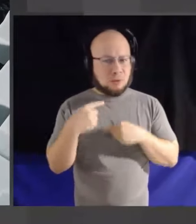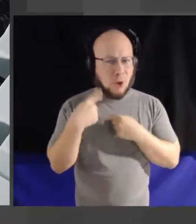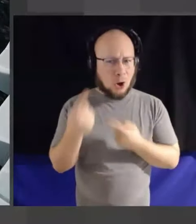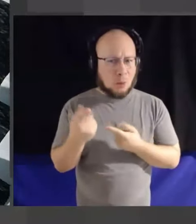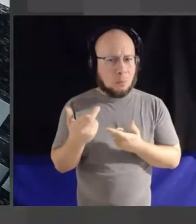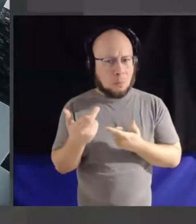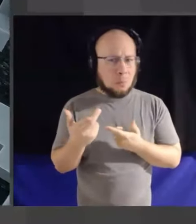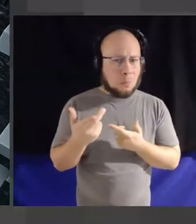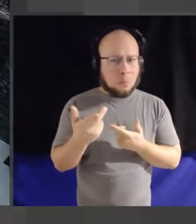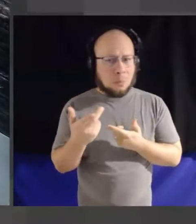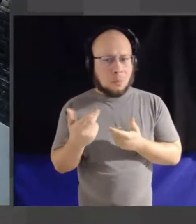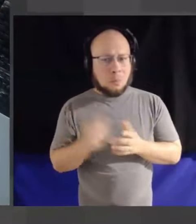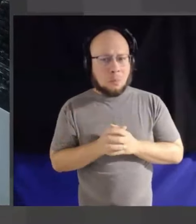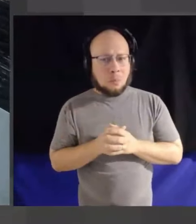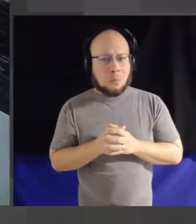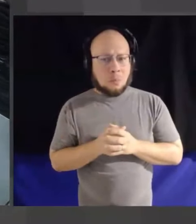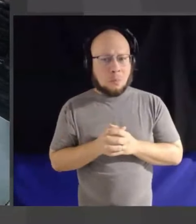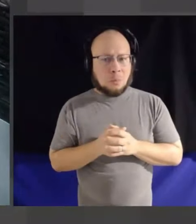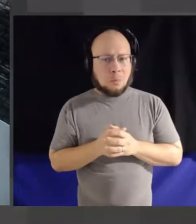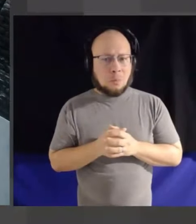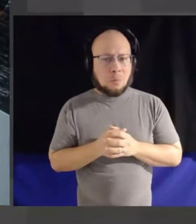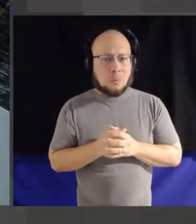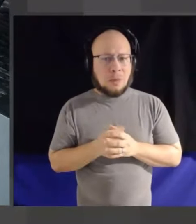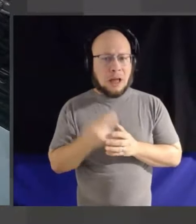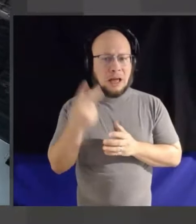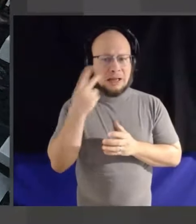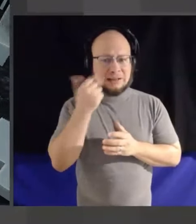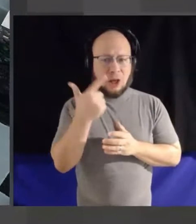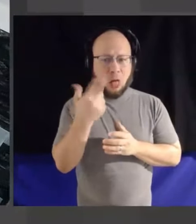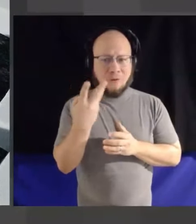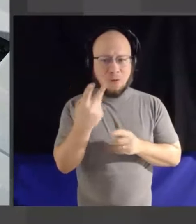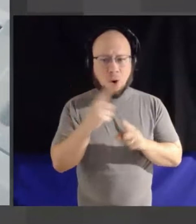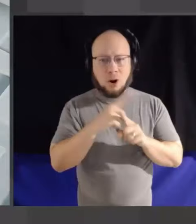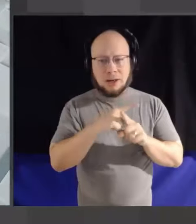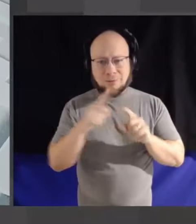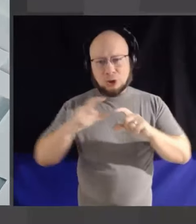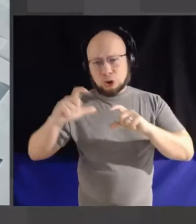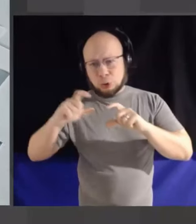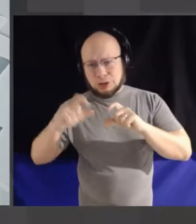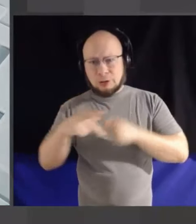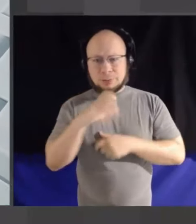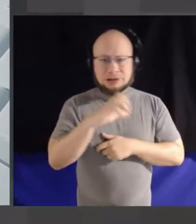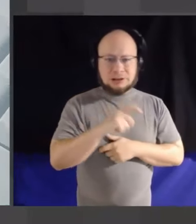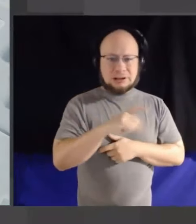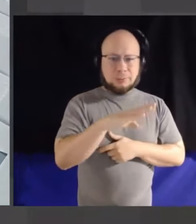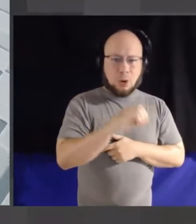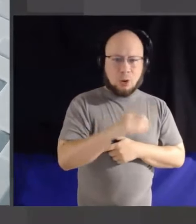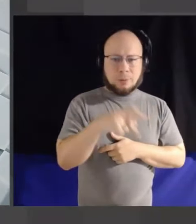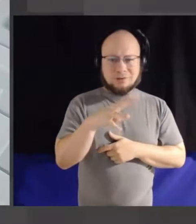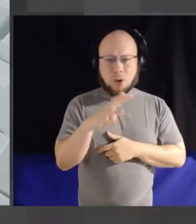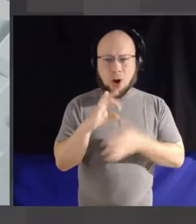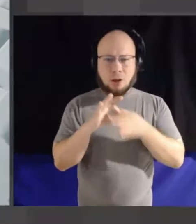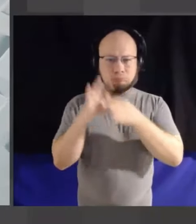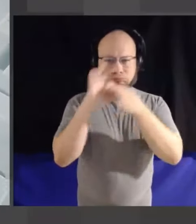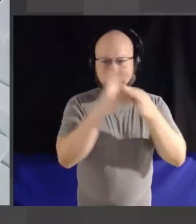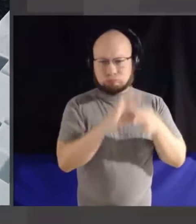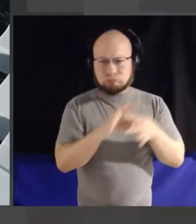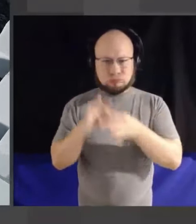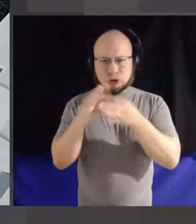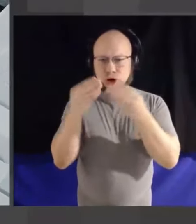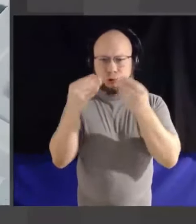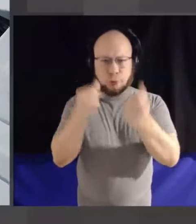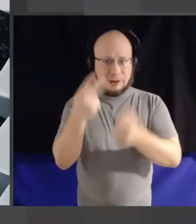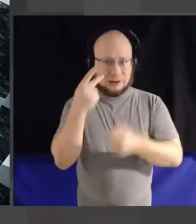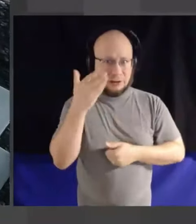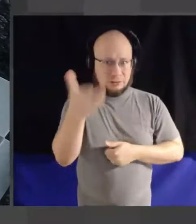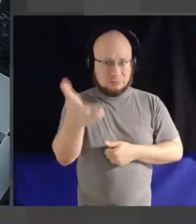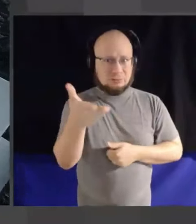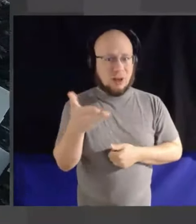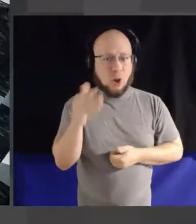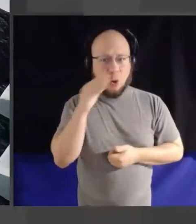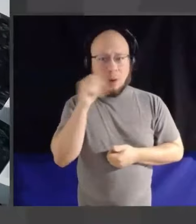THREE -- THREE RAVAGERS.